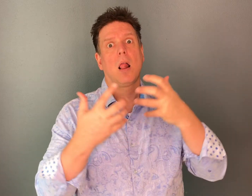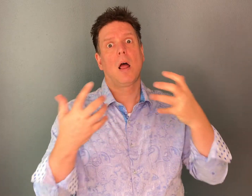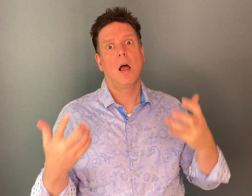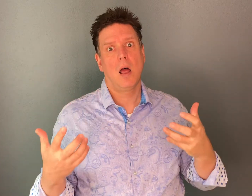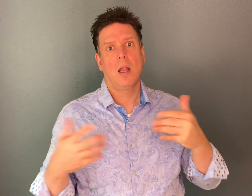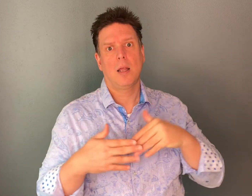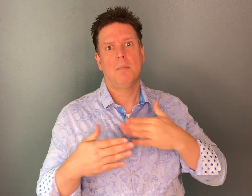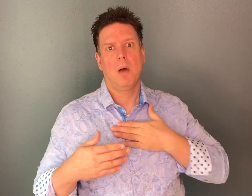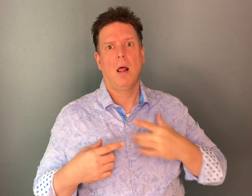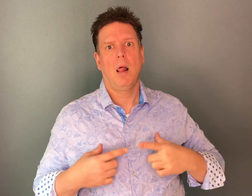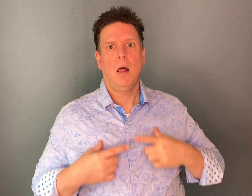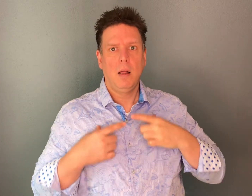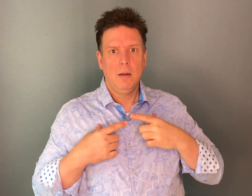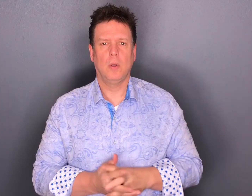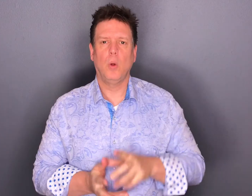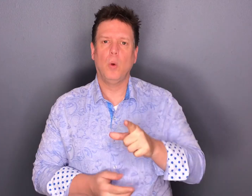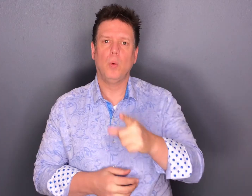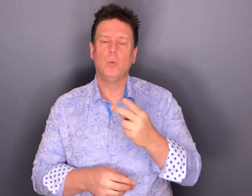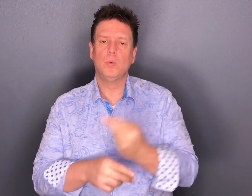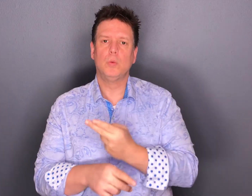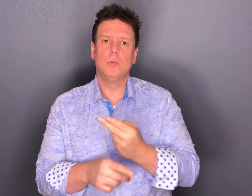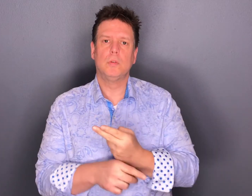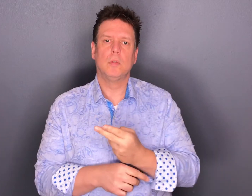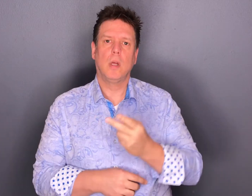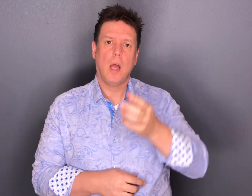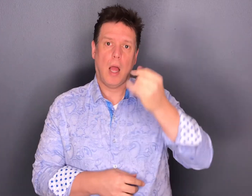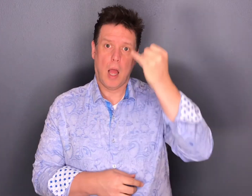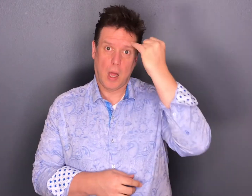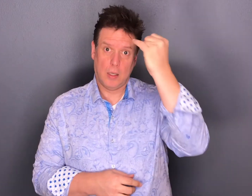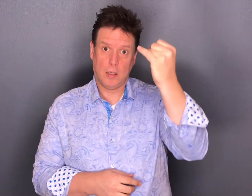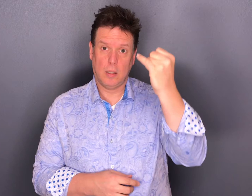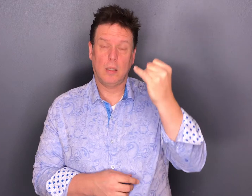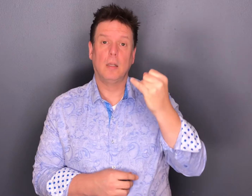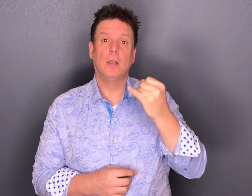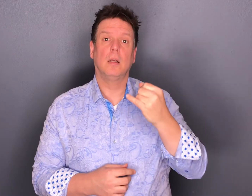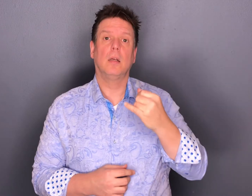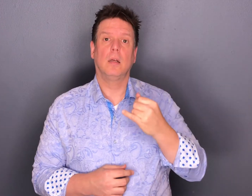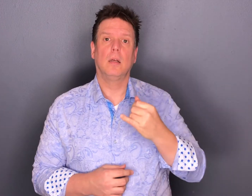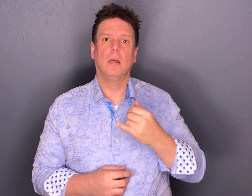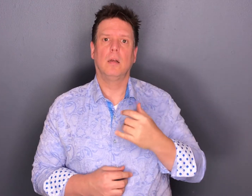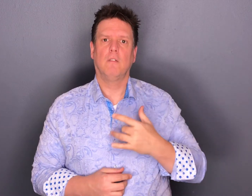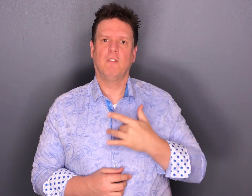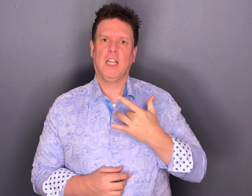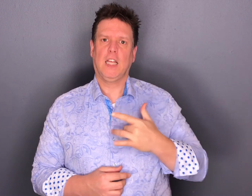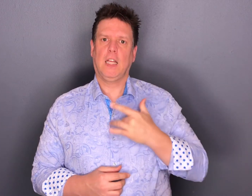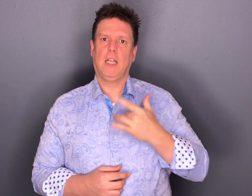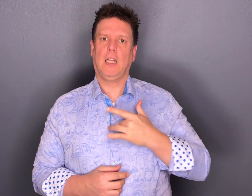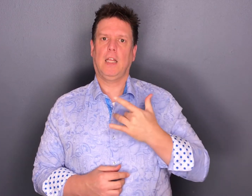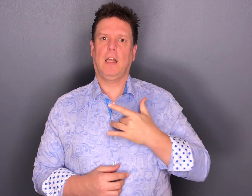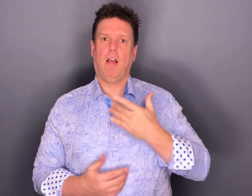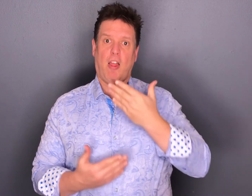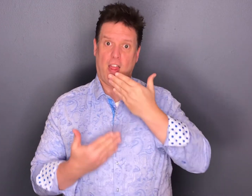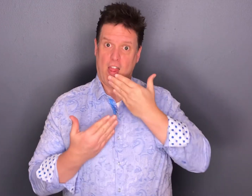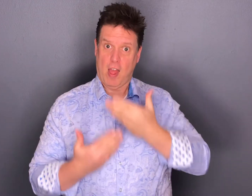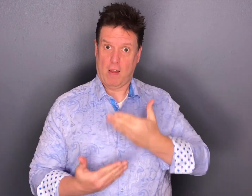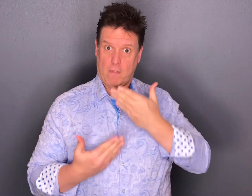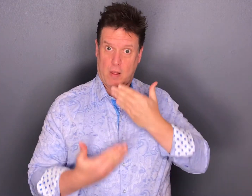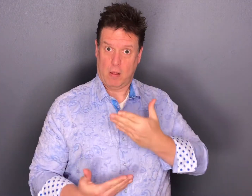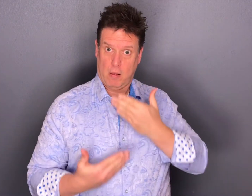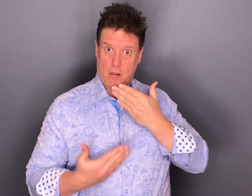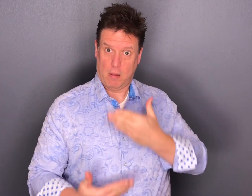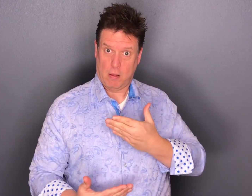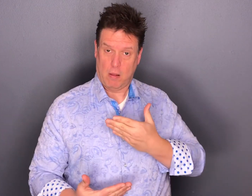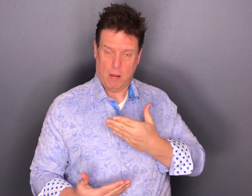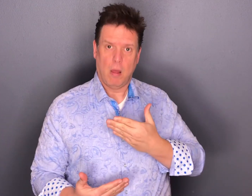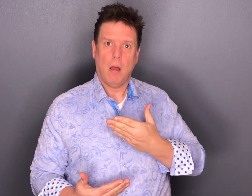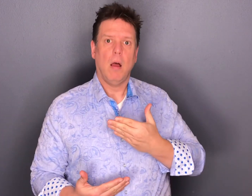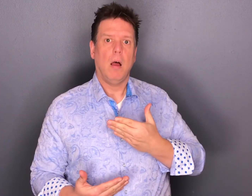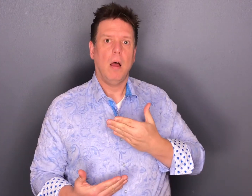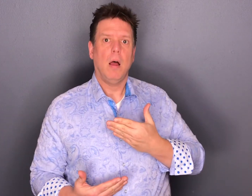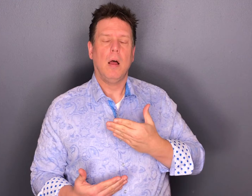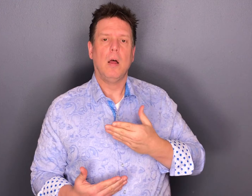It has helped me so much in mine. If you use this idea of being grateful.